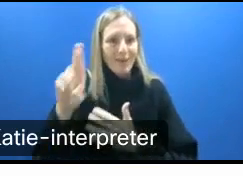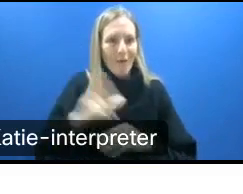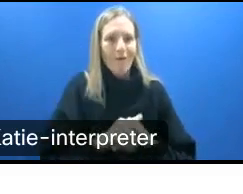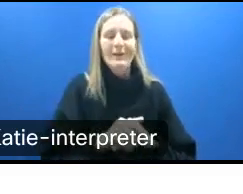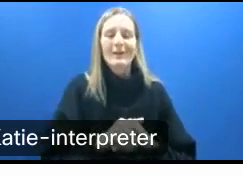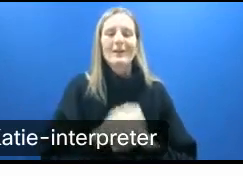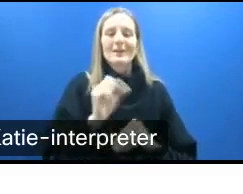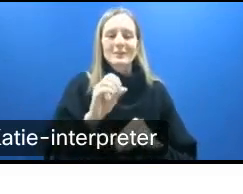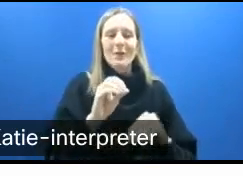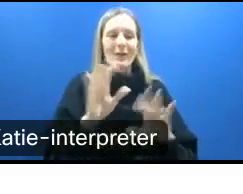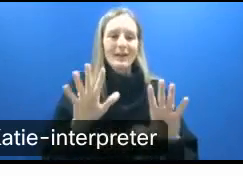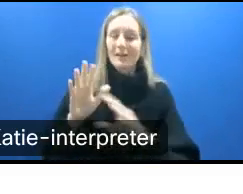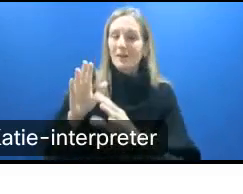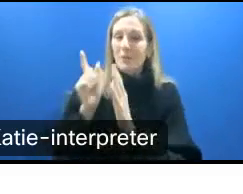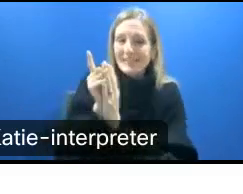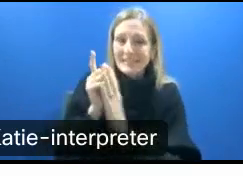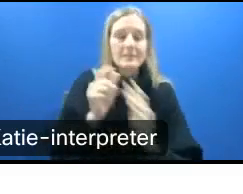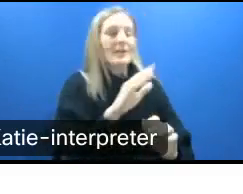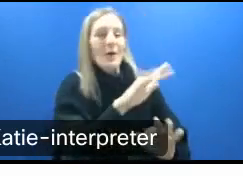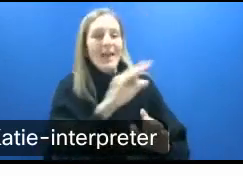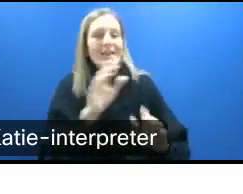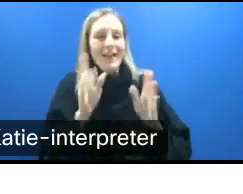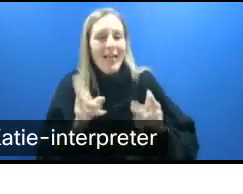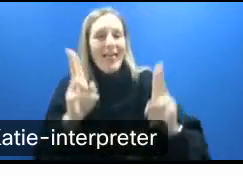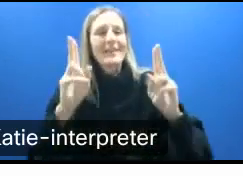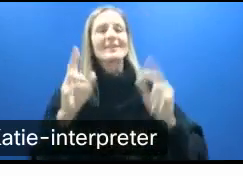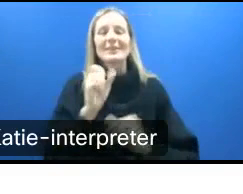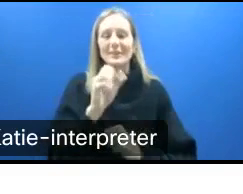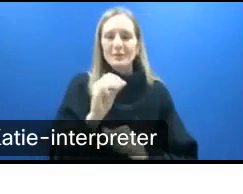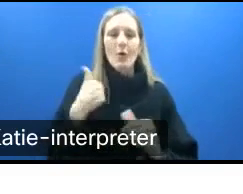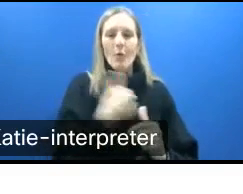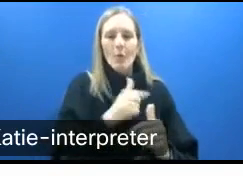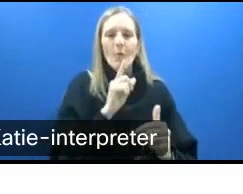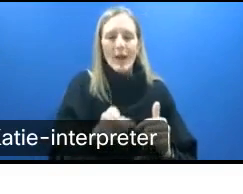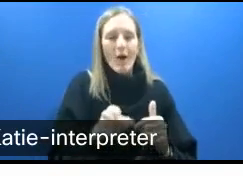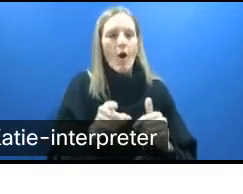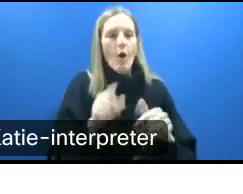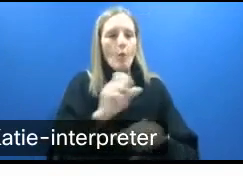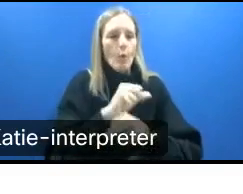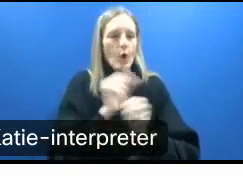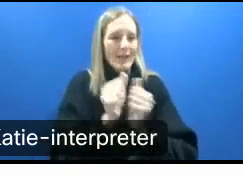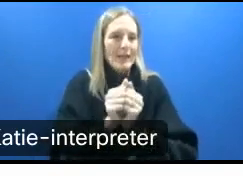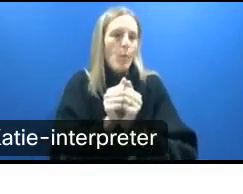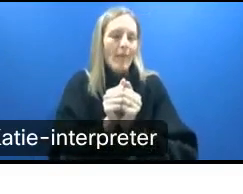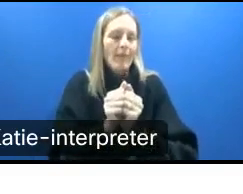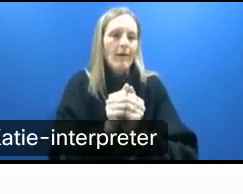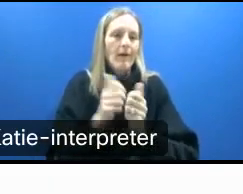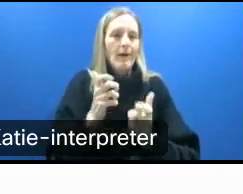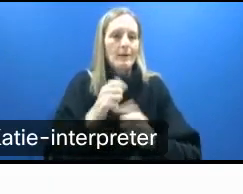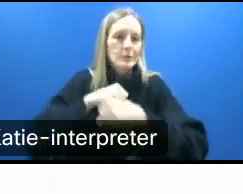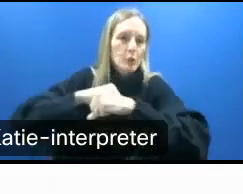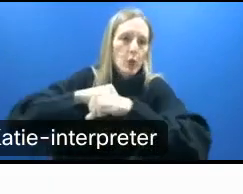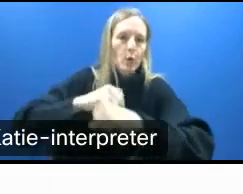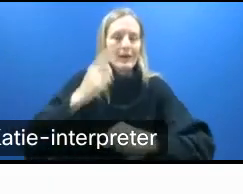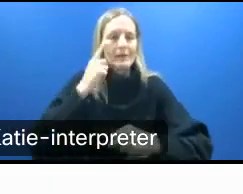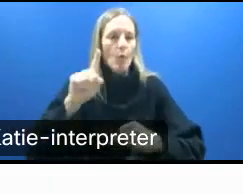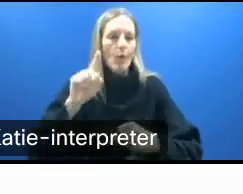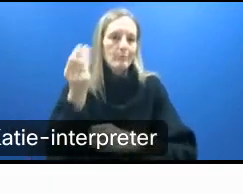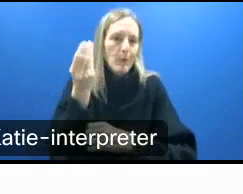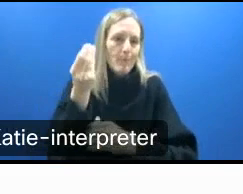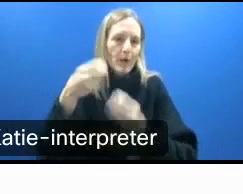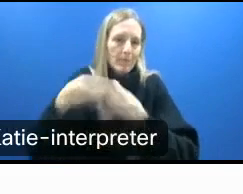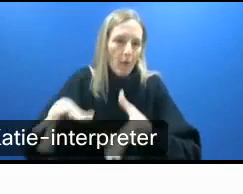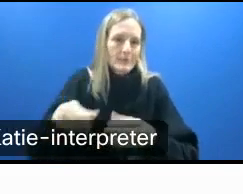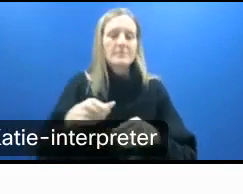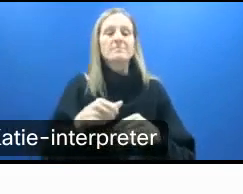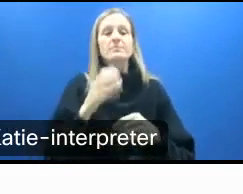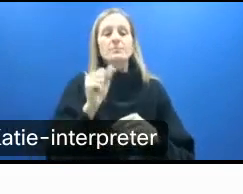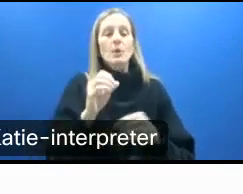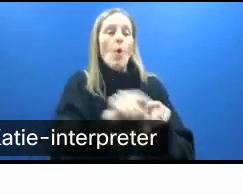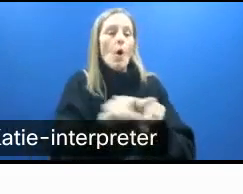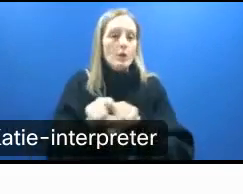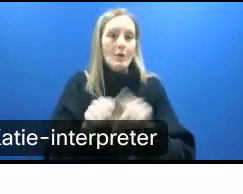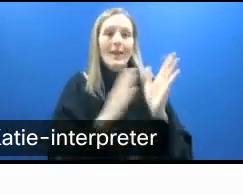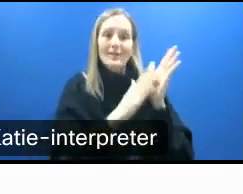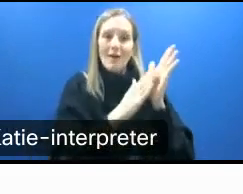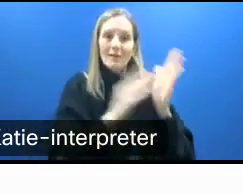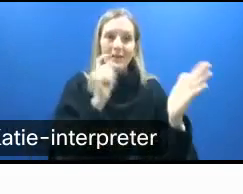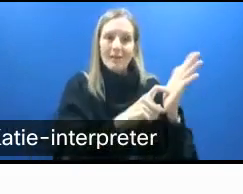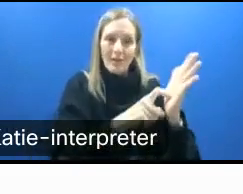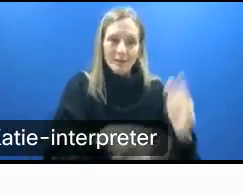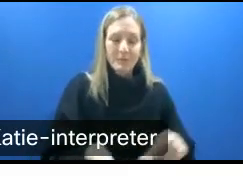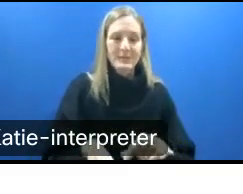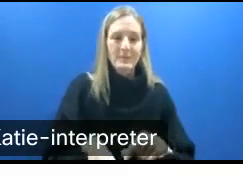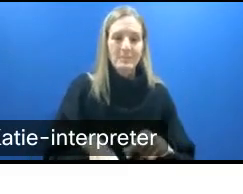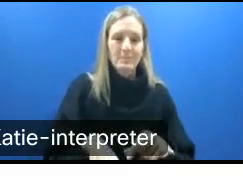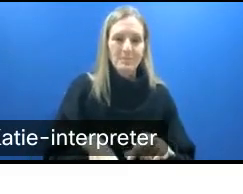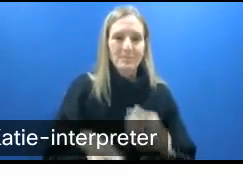Last patient property work inside then issues with the property process of correction and we just want to acknowledge health and hospitals for the unwavering dedication to meeting the needs of the health care needs of the central. Thank you very much.